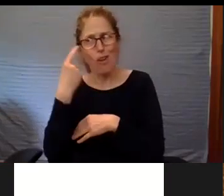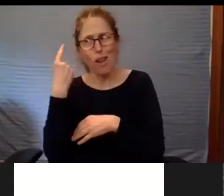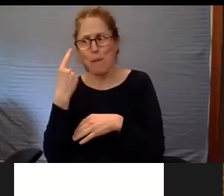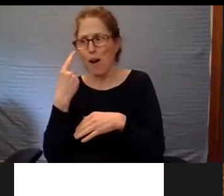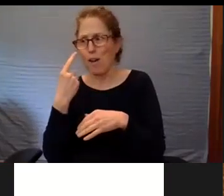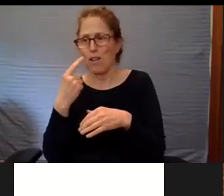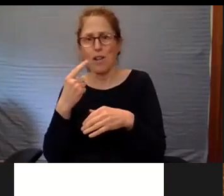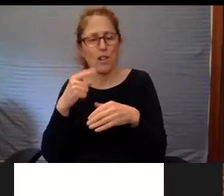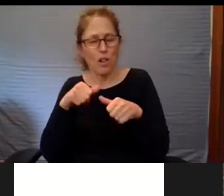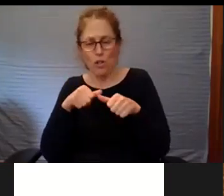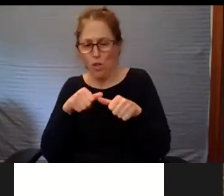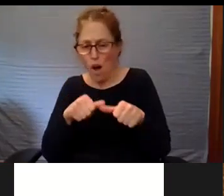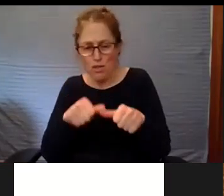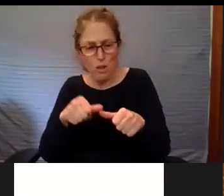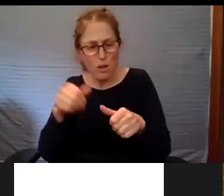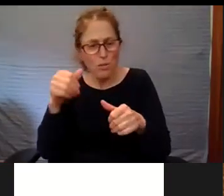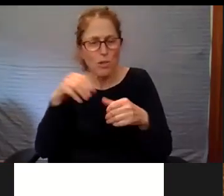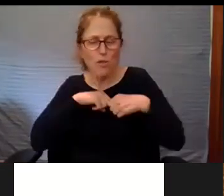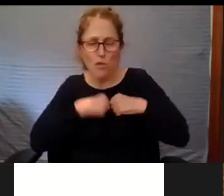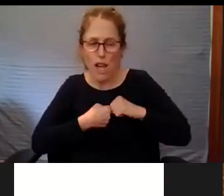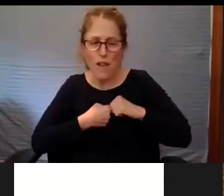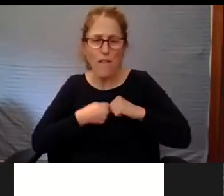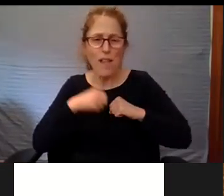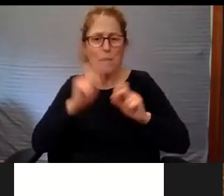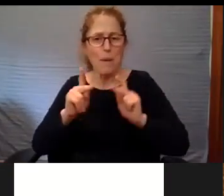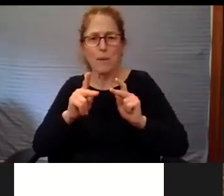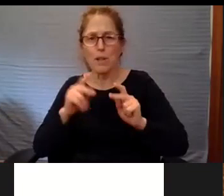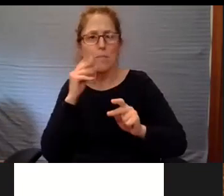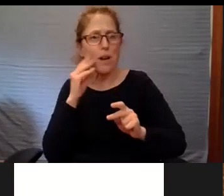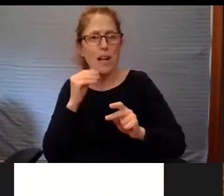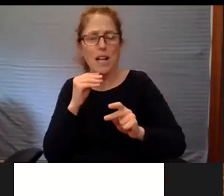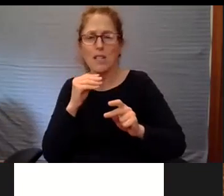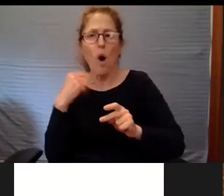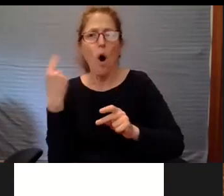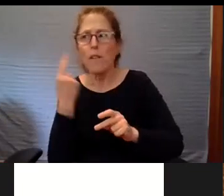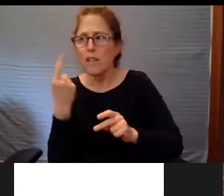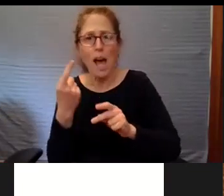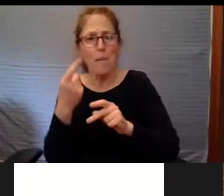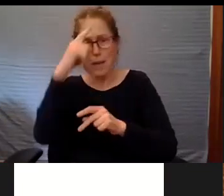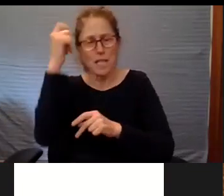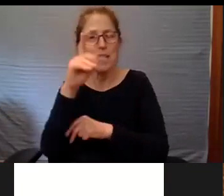My question for you is, what are your thoughts on the discomfort and grief